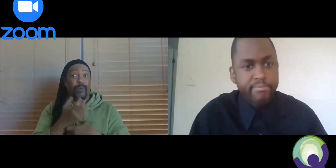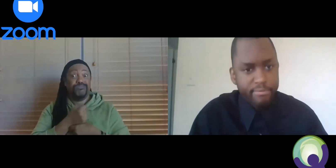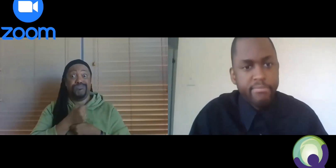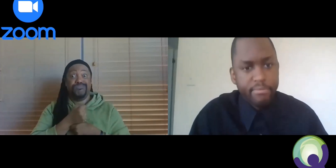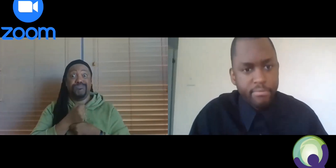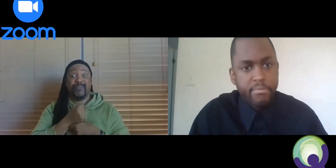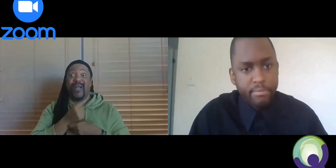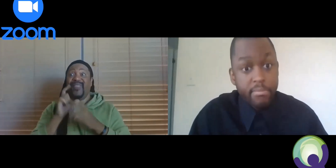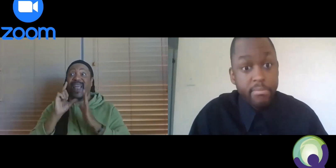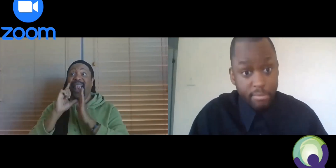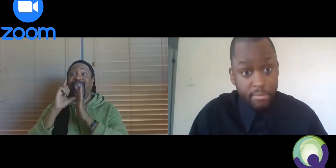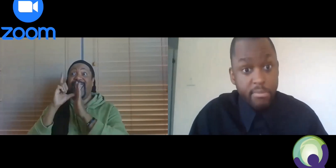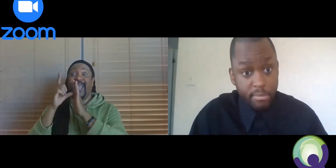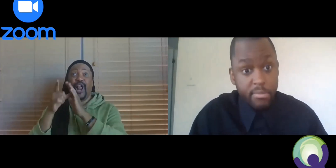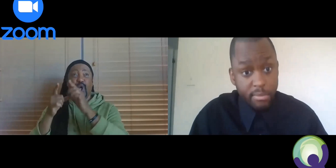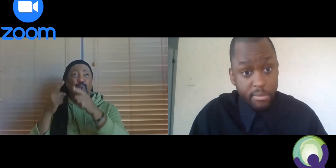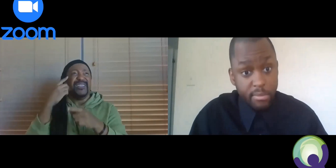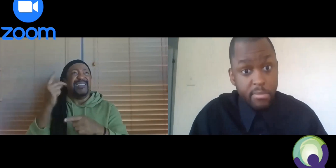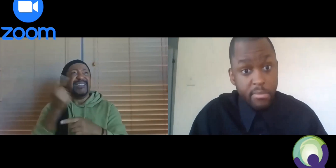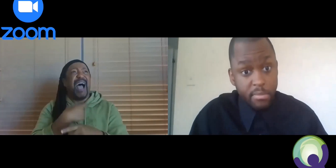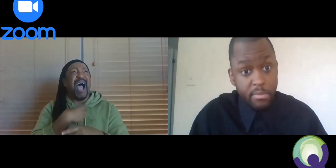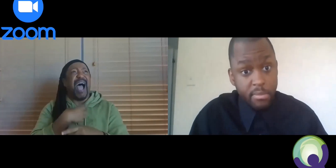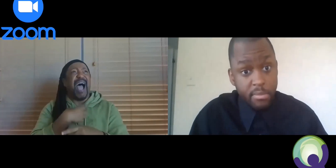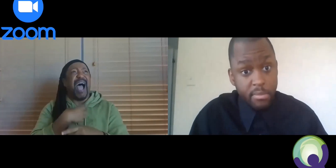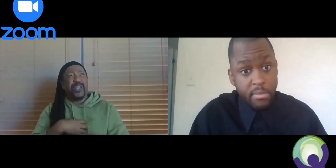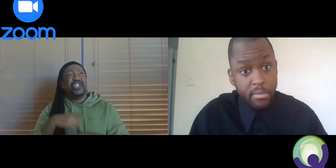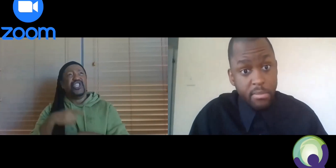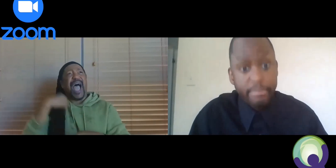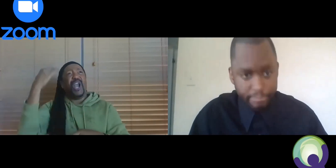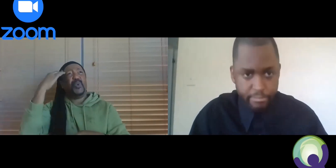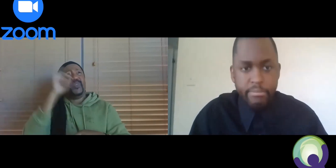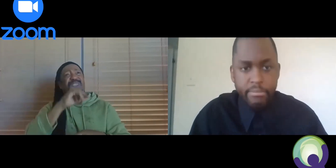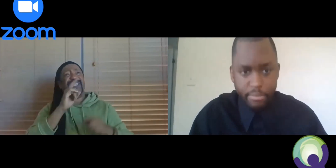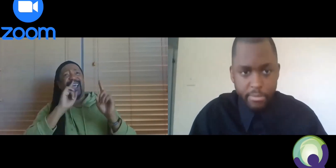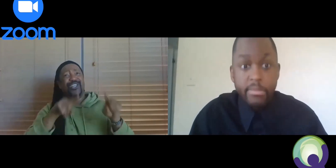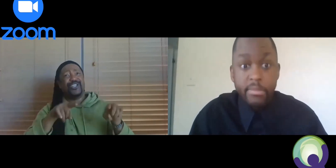If you just hold it in, then later on you be saying “I wish I knew the answer”.